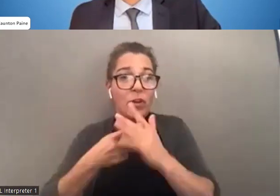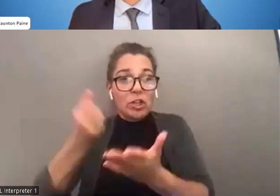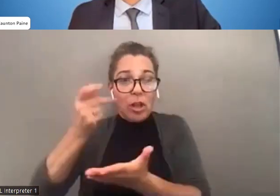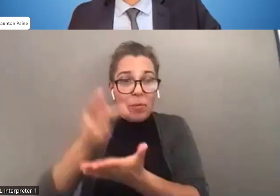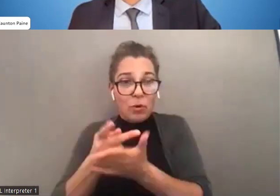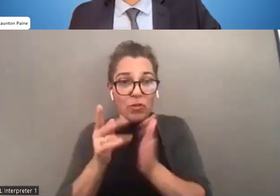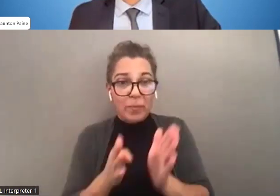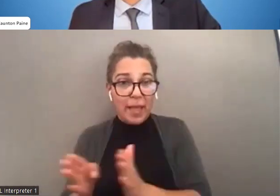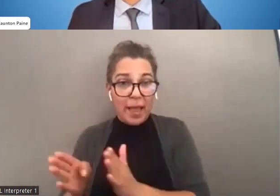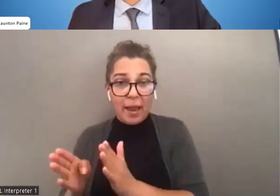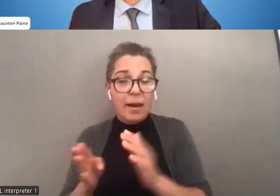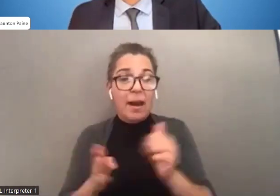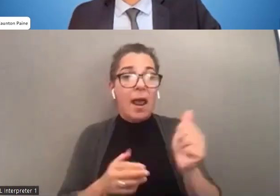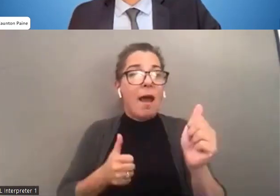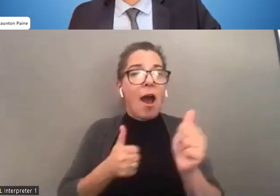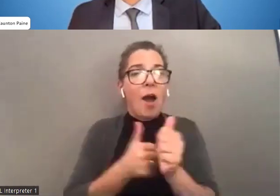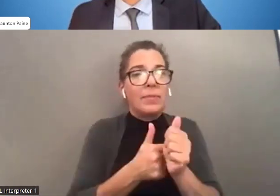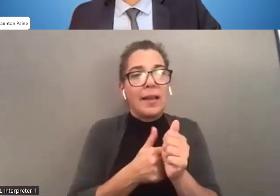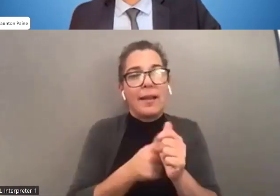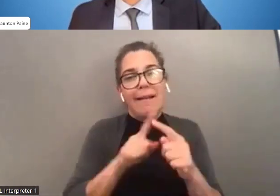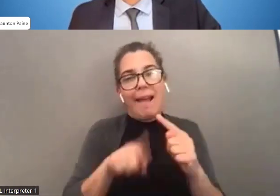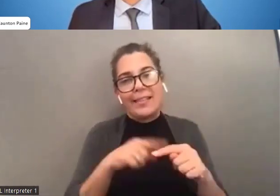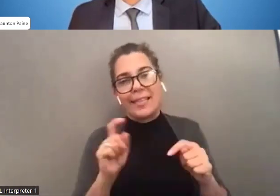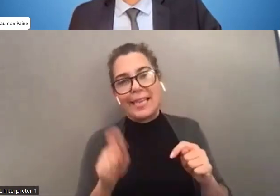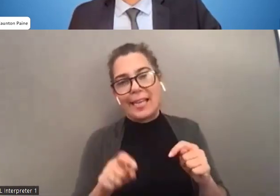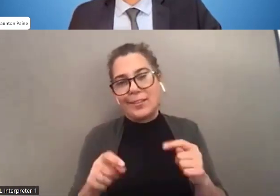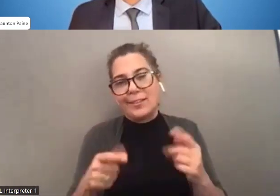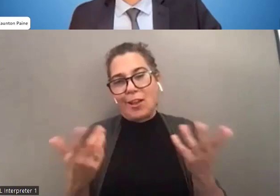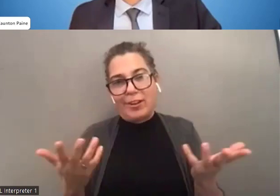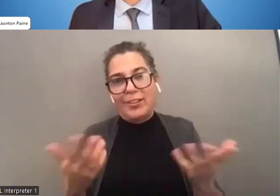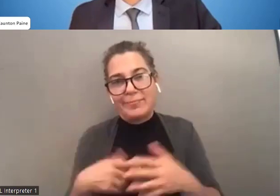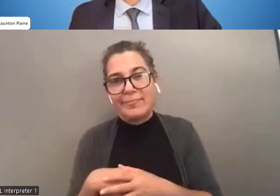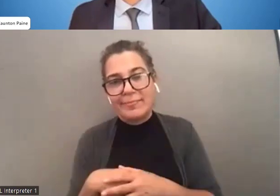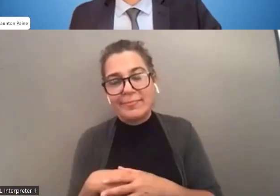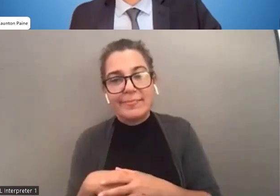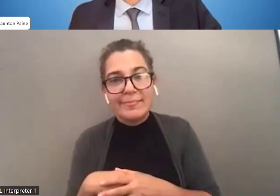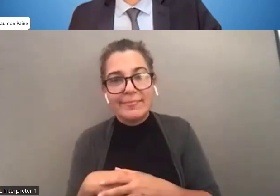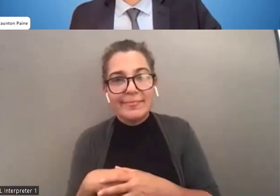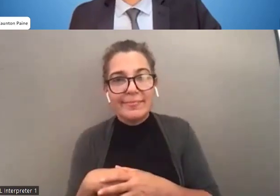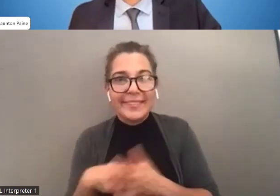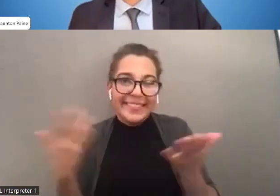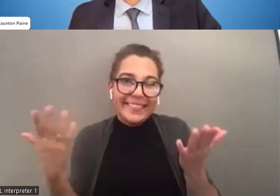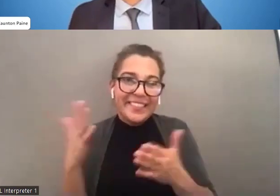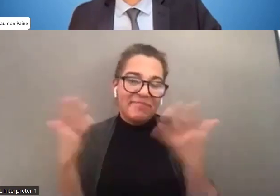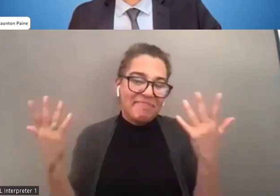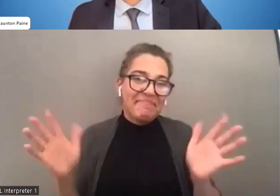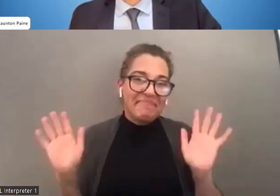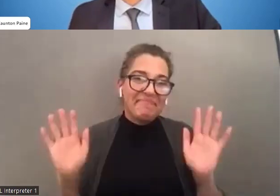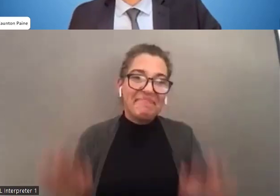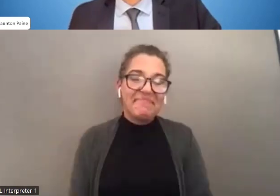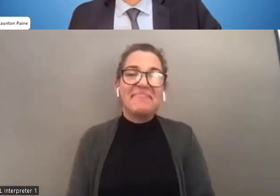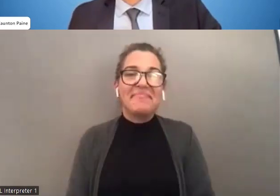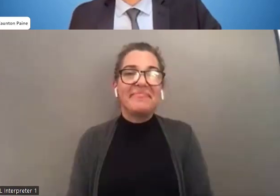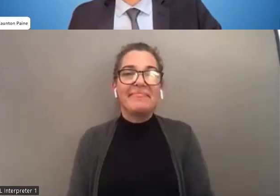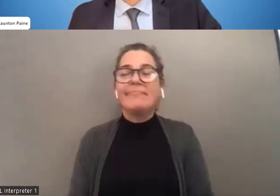and update that as necessary. Yeah, so I'll just end there. Elyse Sullivan: Thanks, Cindy.